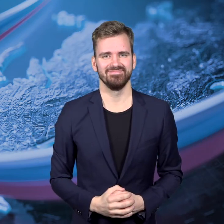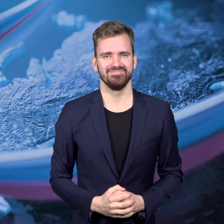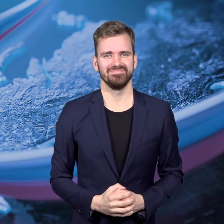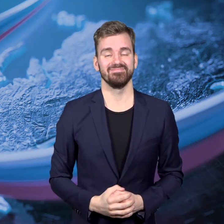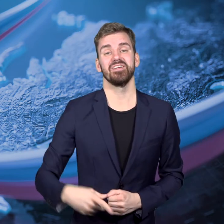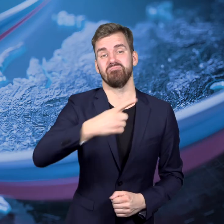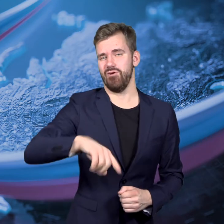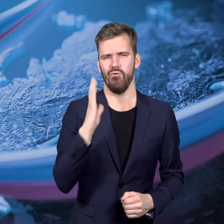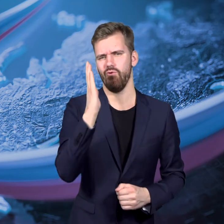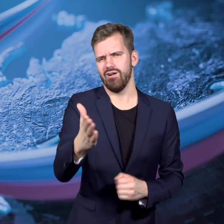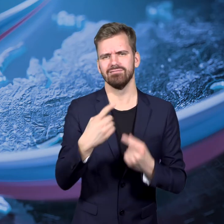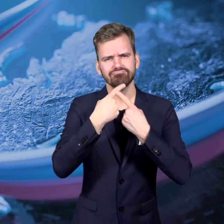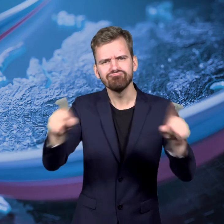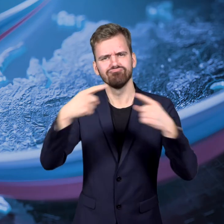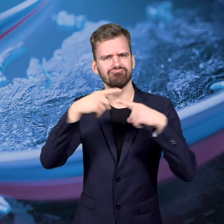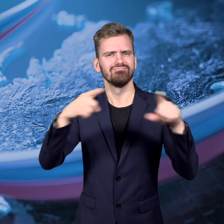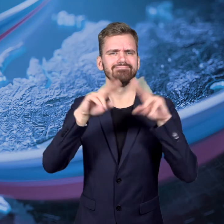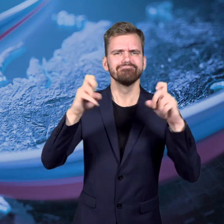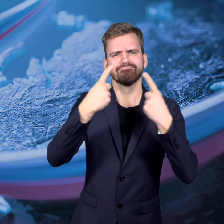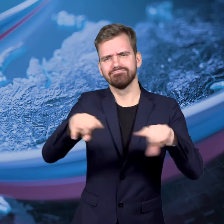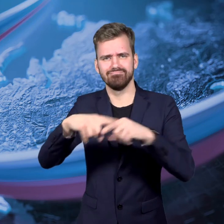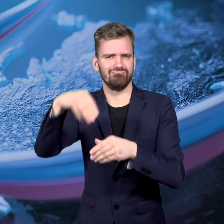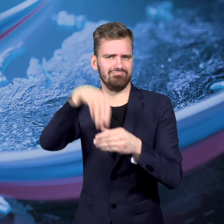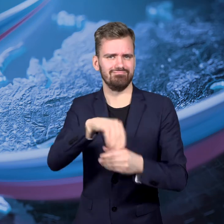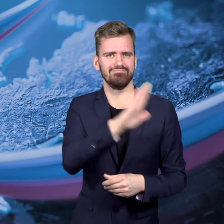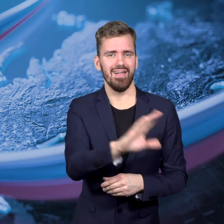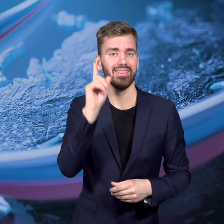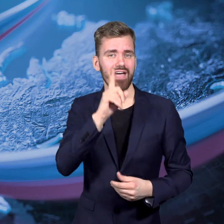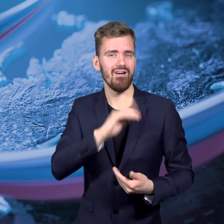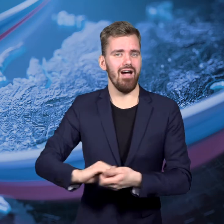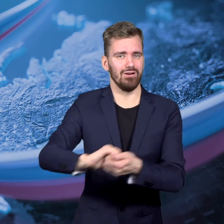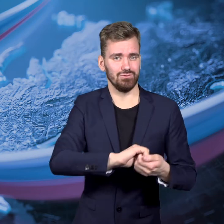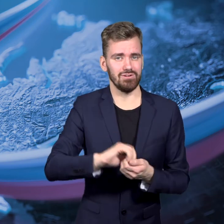We will tell you about all this - the press office,